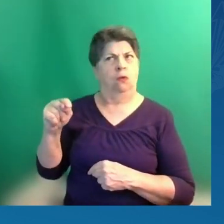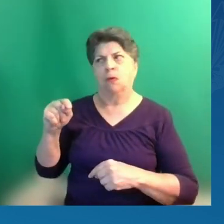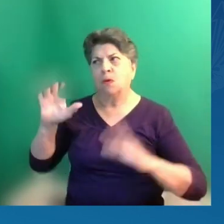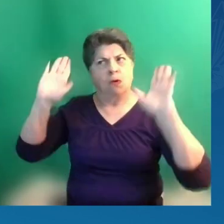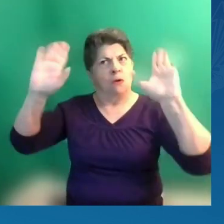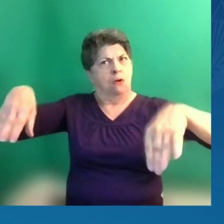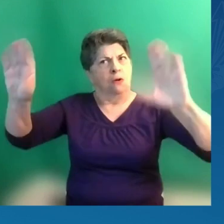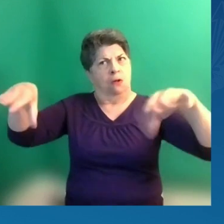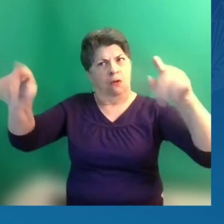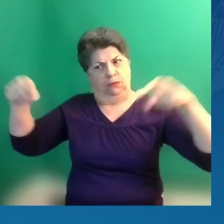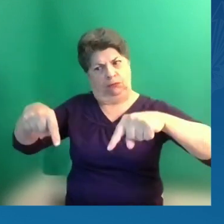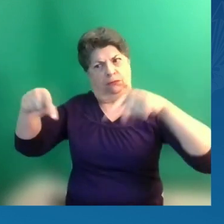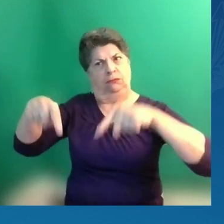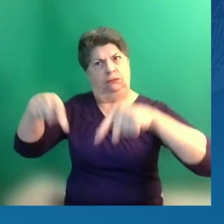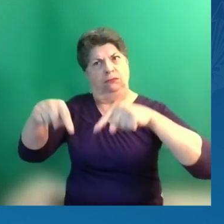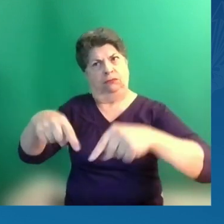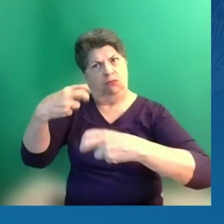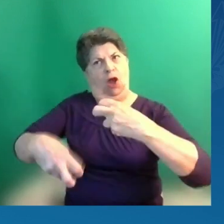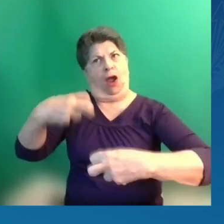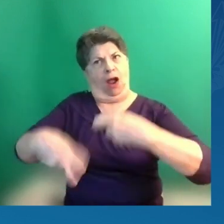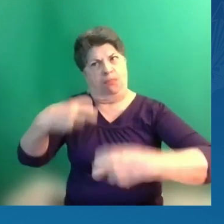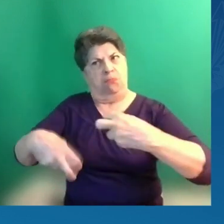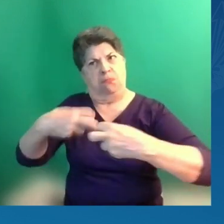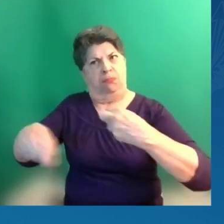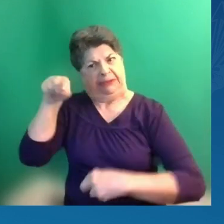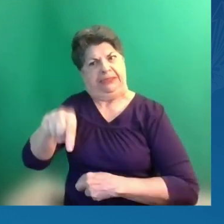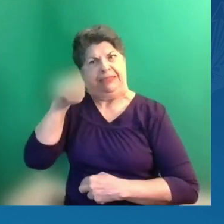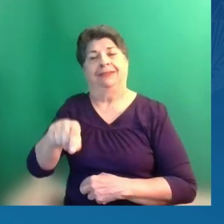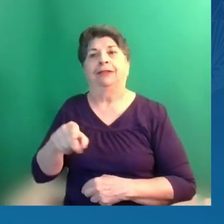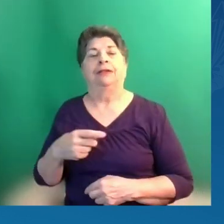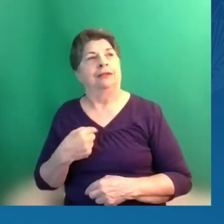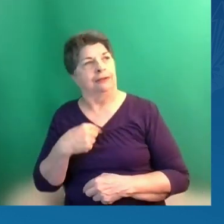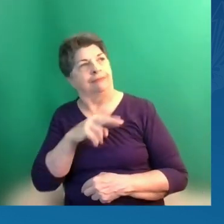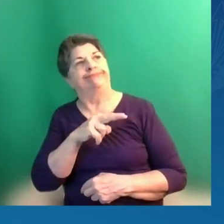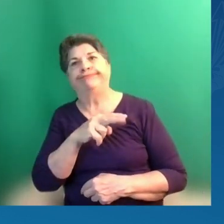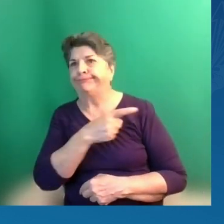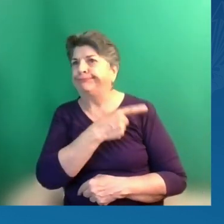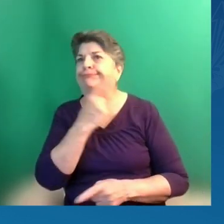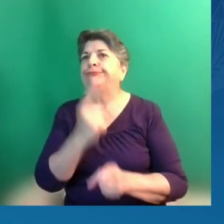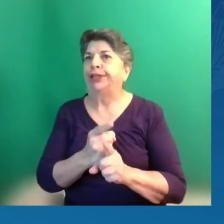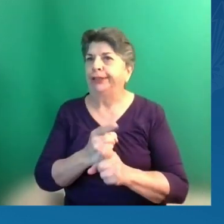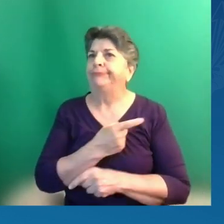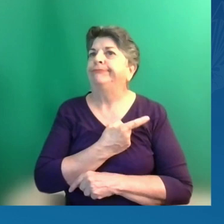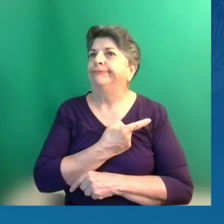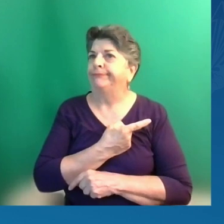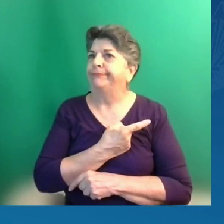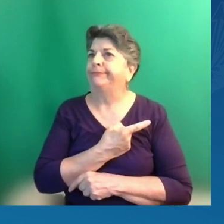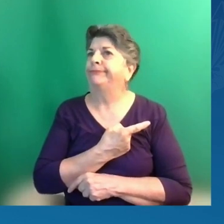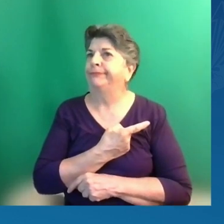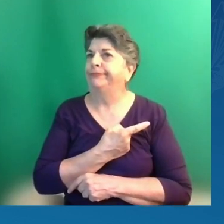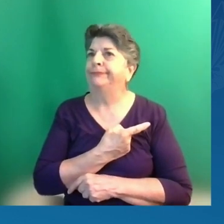As we know, the climate crisis has had dramatic, often shattering, devastating effects on water security.